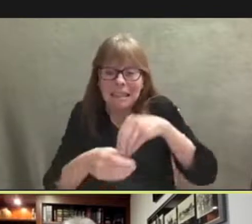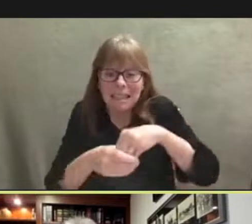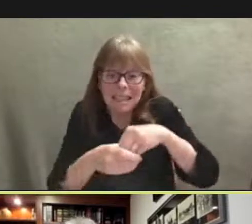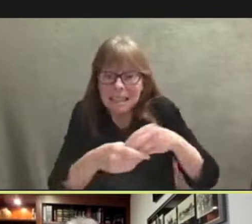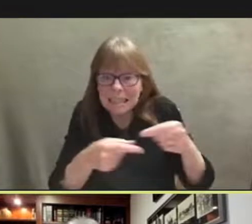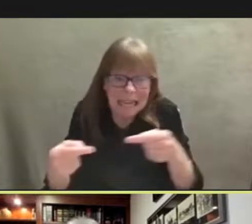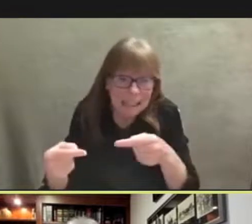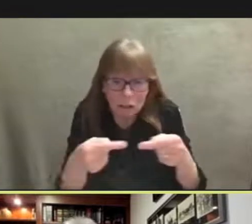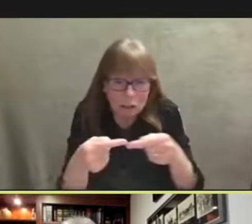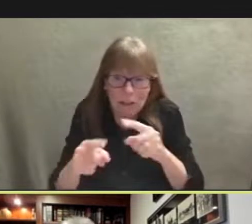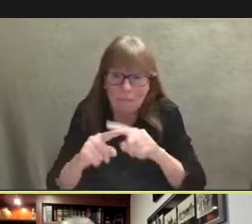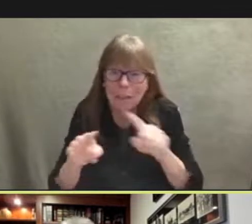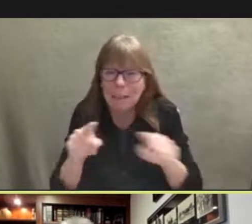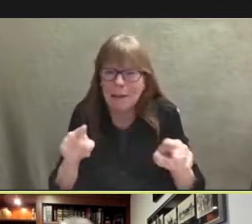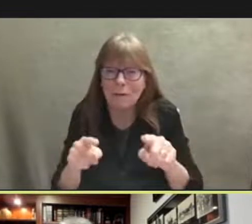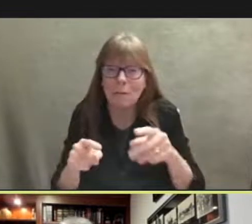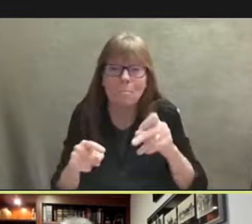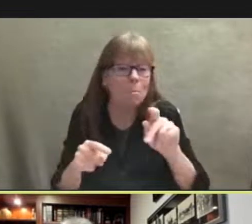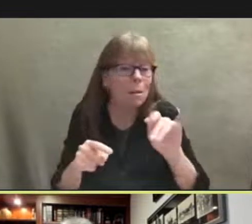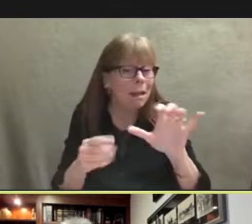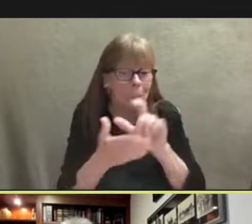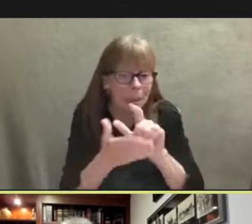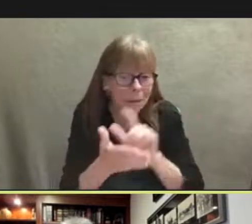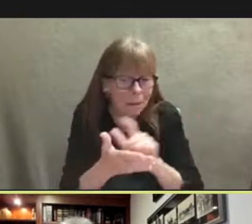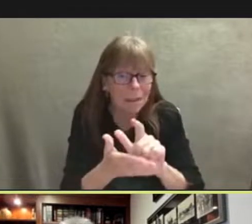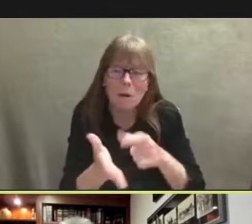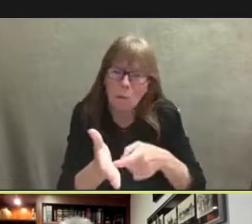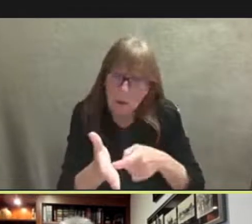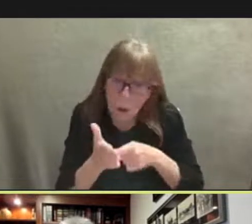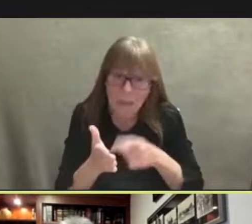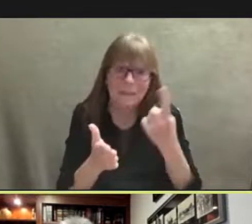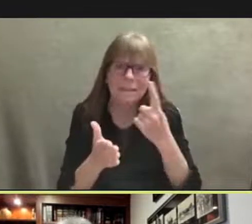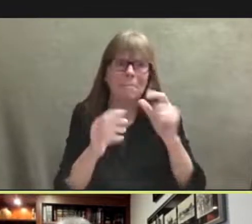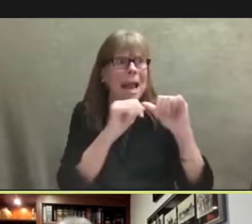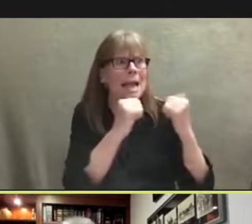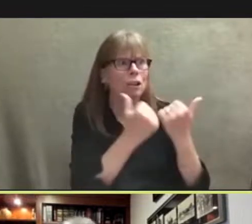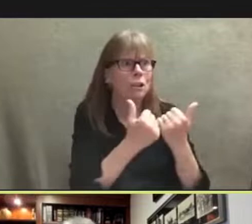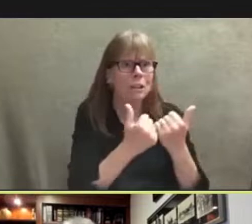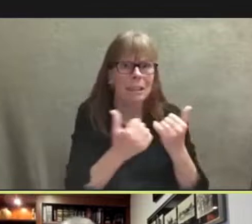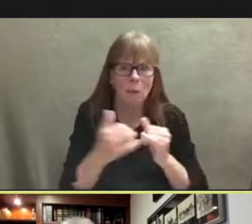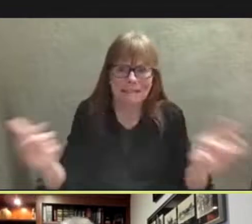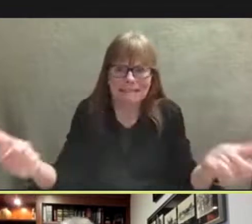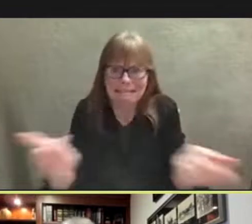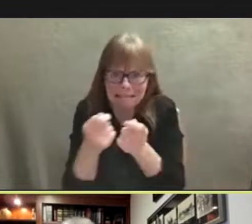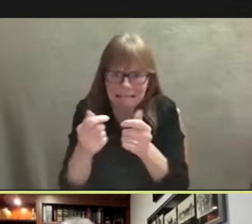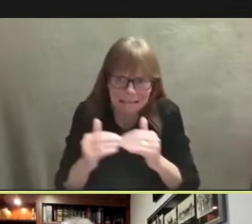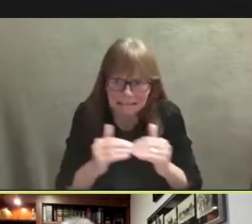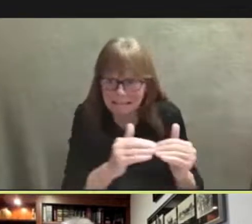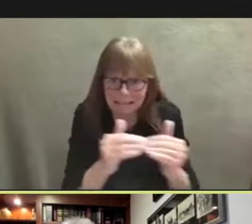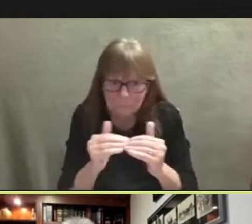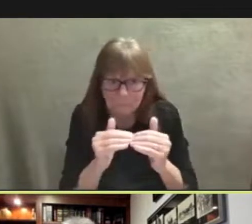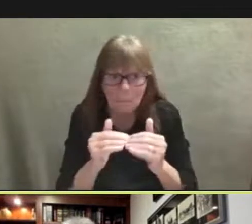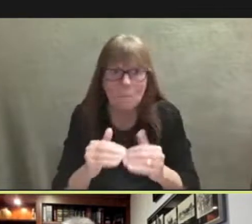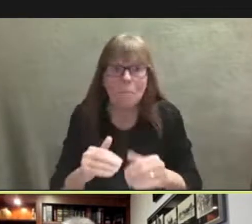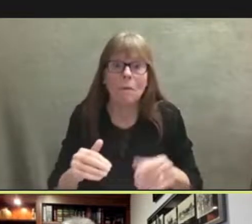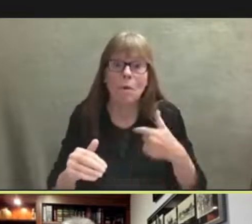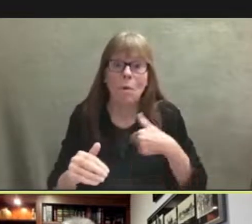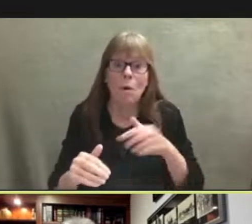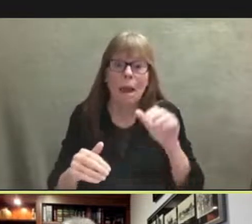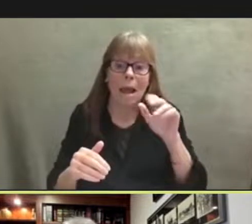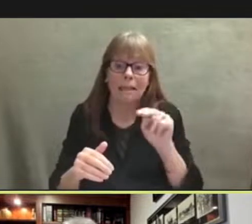policies required an agency to bring it to order. Thus NCD was first established as a small advisory